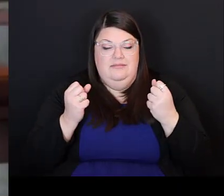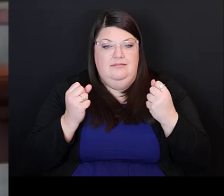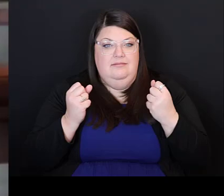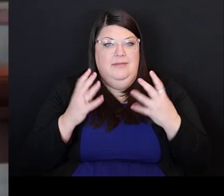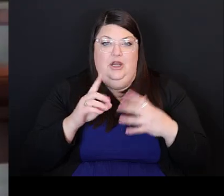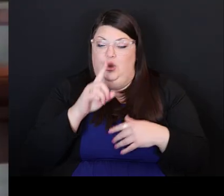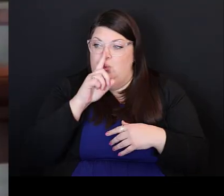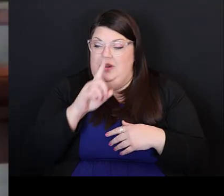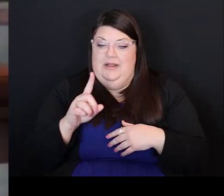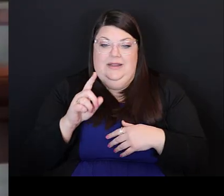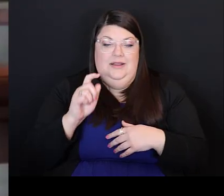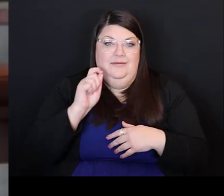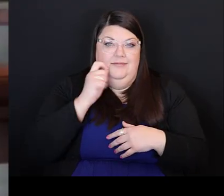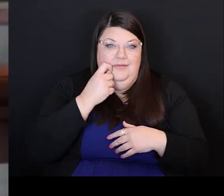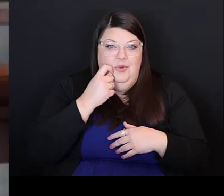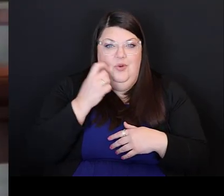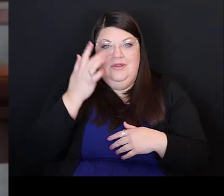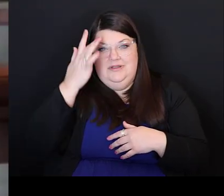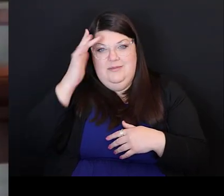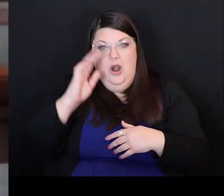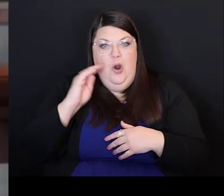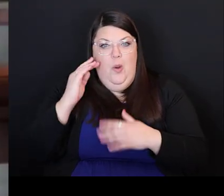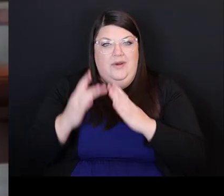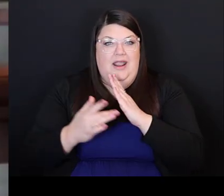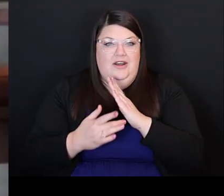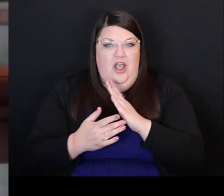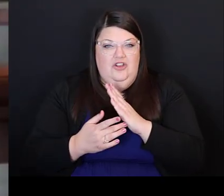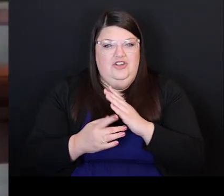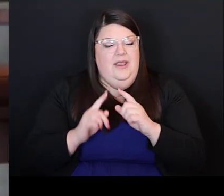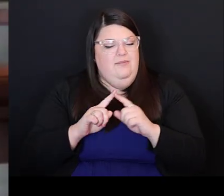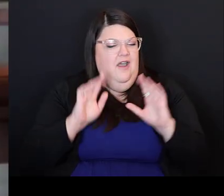There's a lot of really neat smart home technology out there,